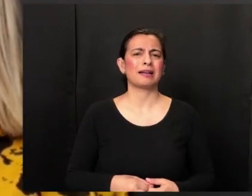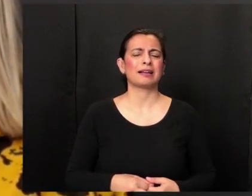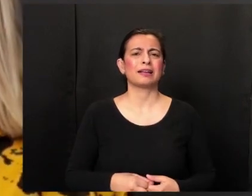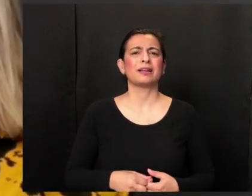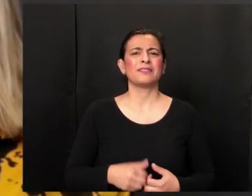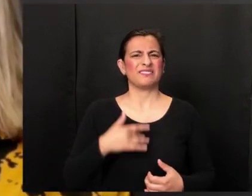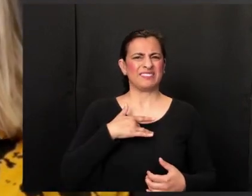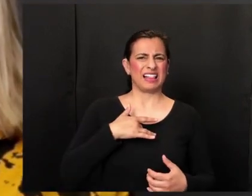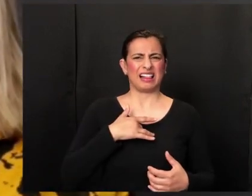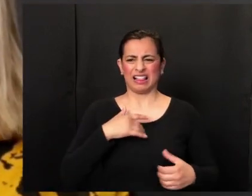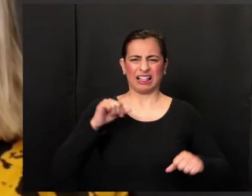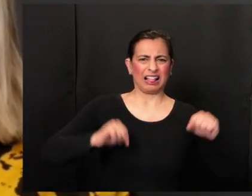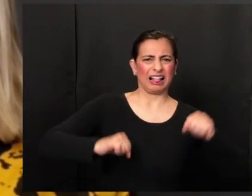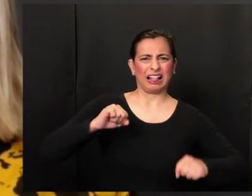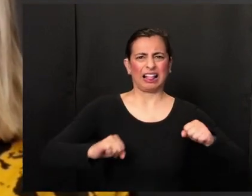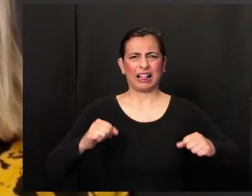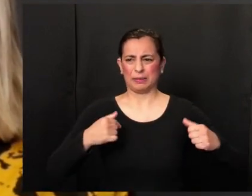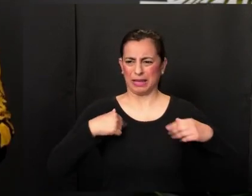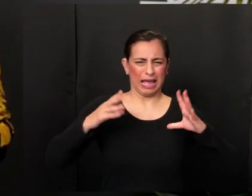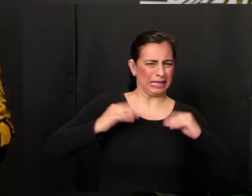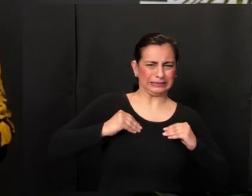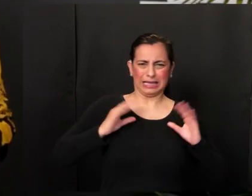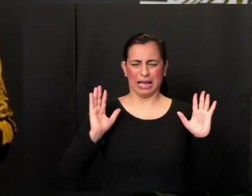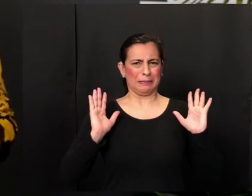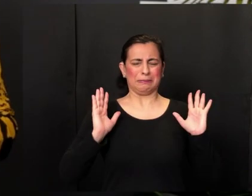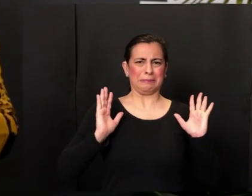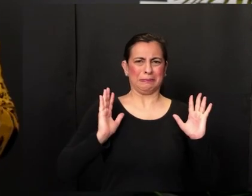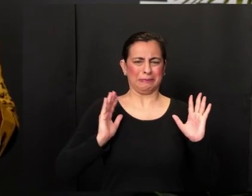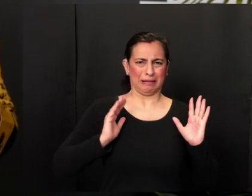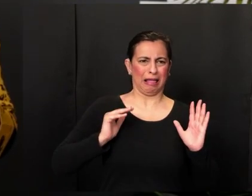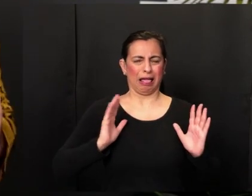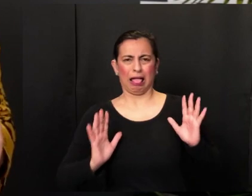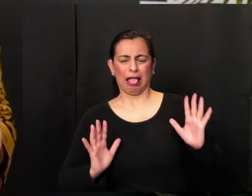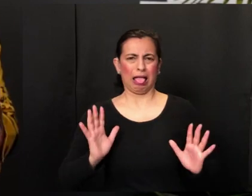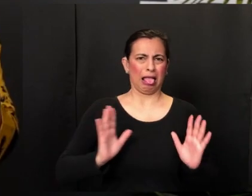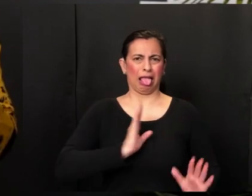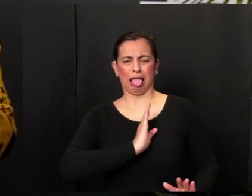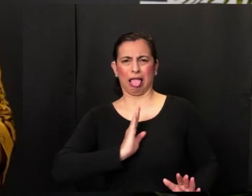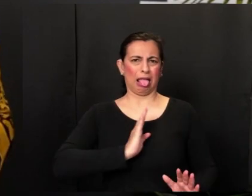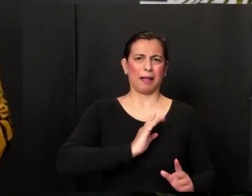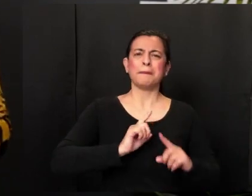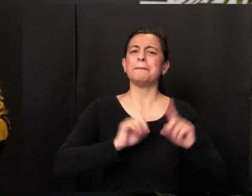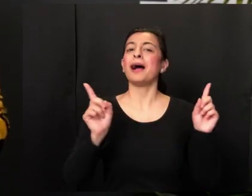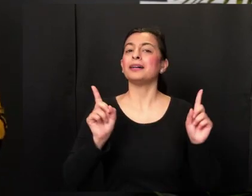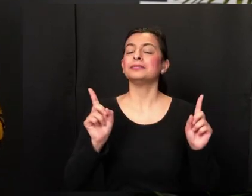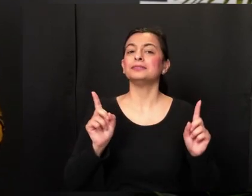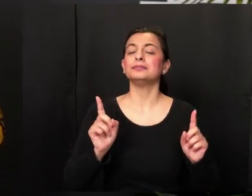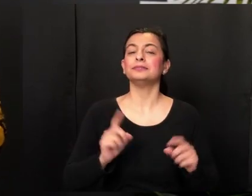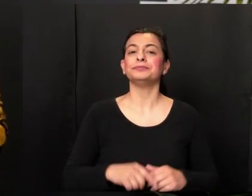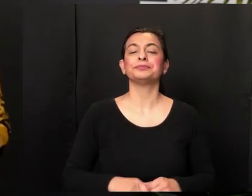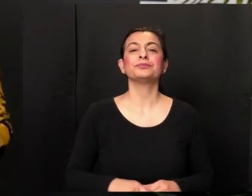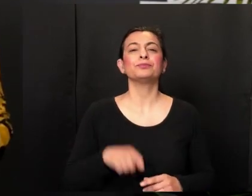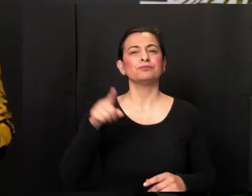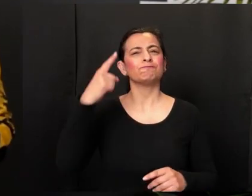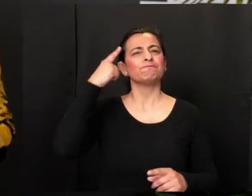Is that hard for you to accept? You see, the immediate assumption of a person with a disability